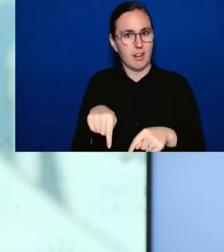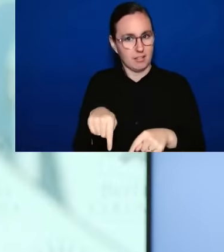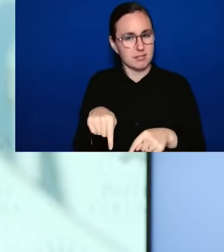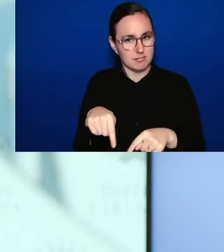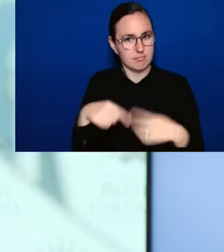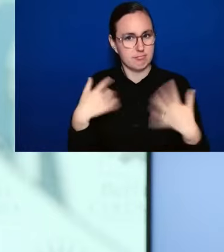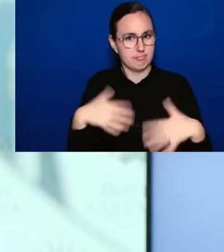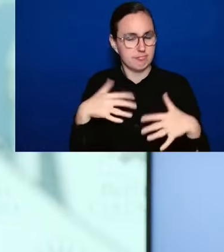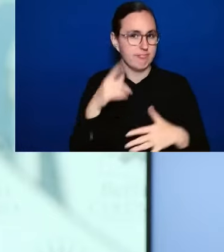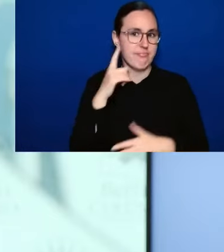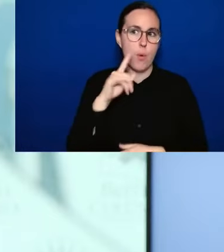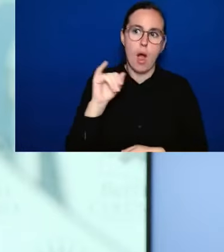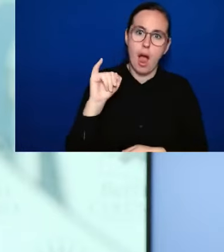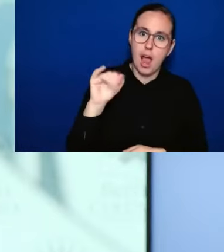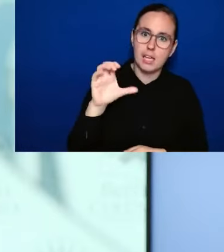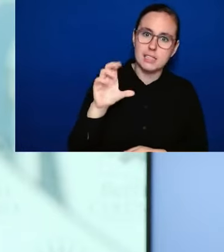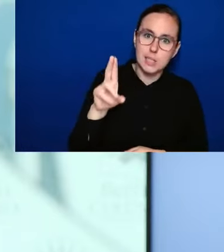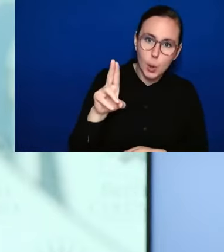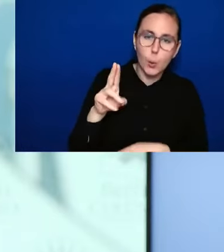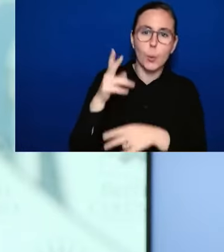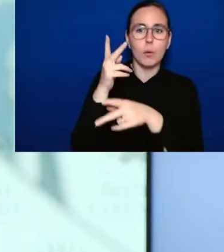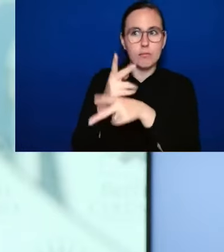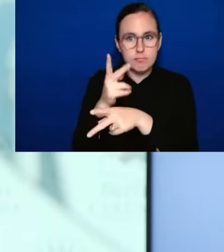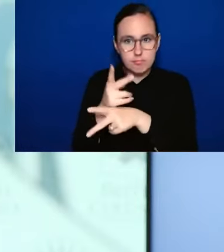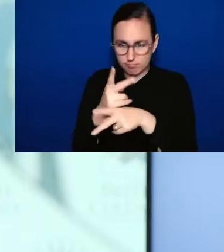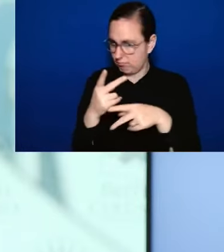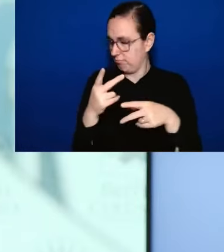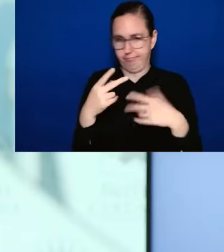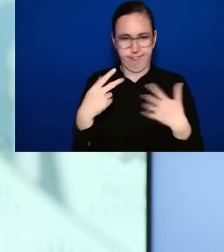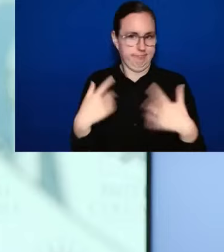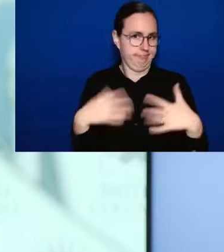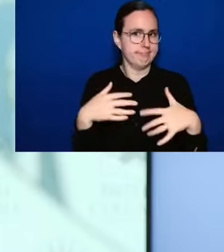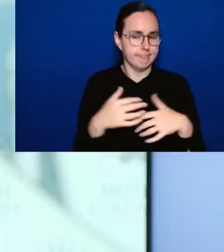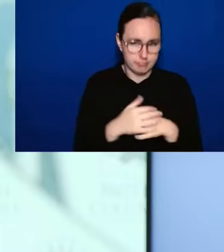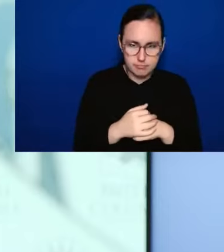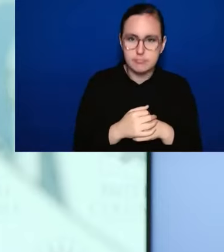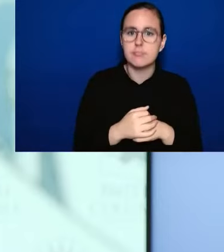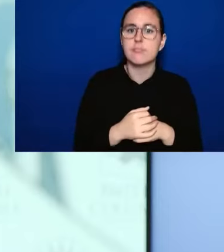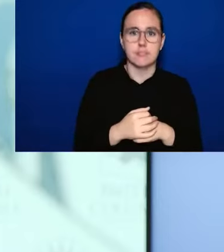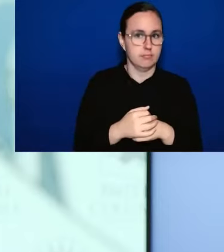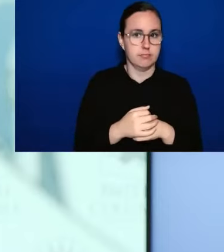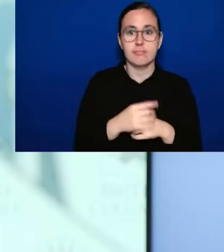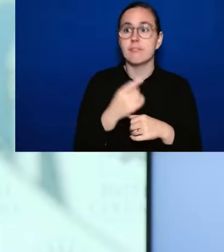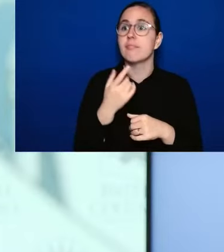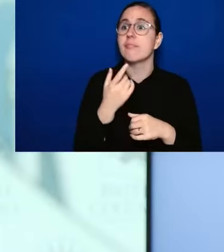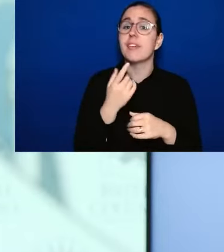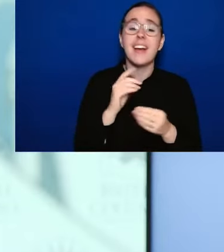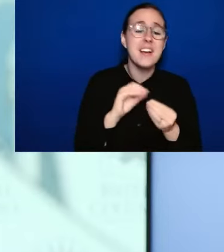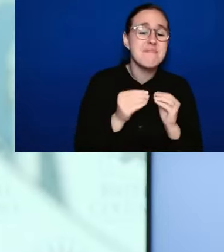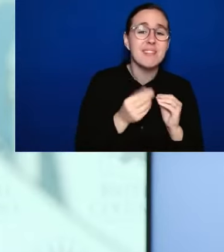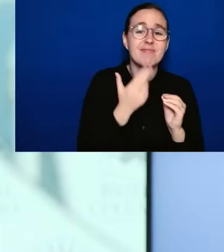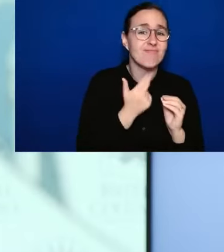cover nineteen and Democrats and we have been preparing for the